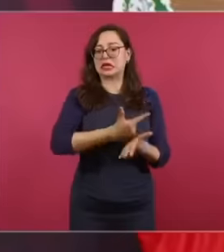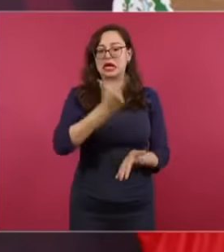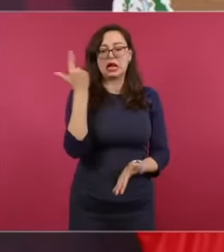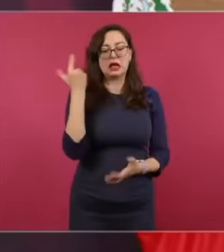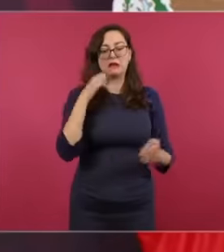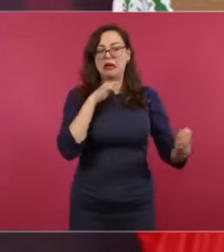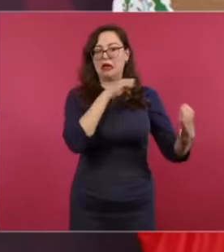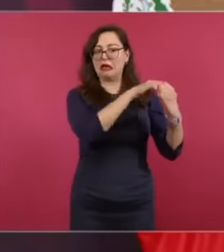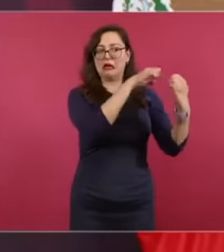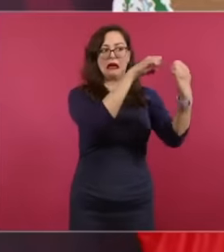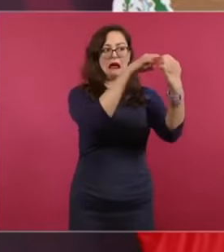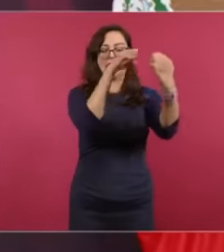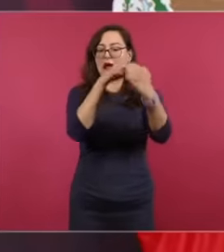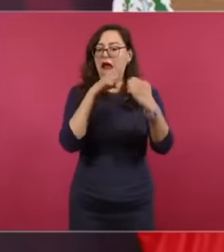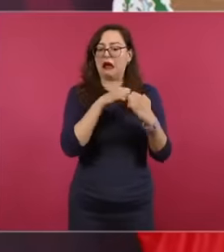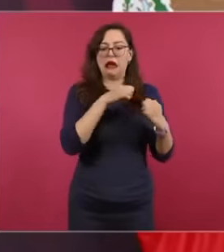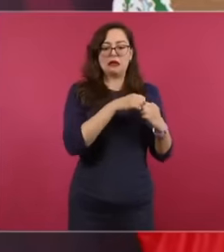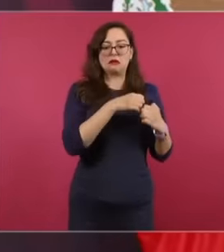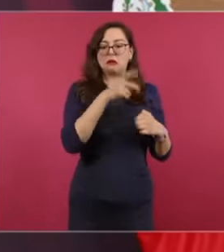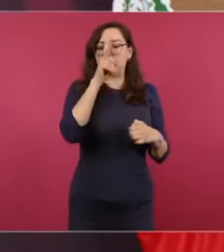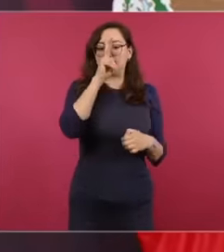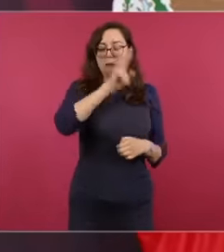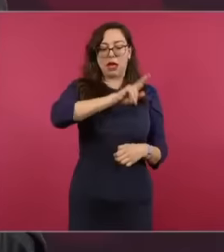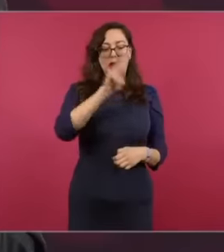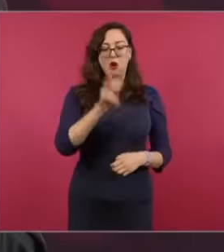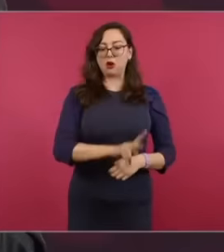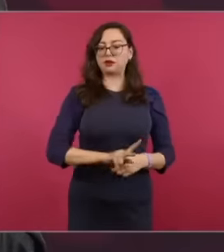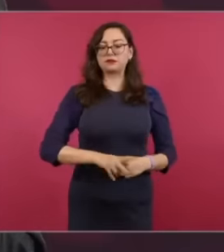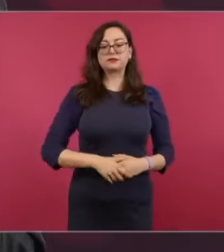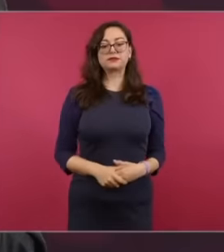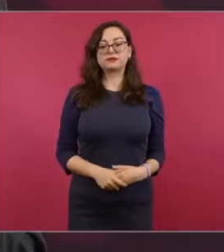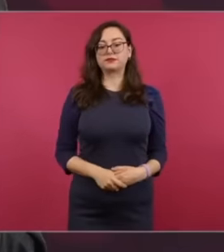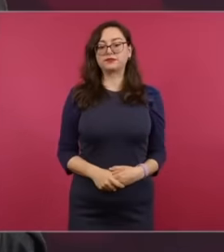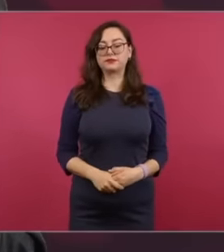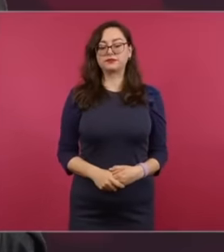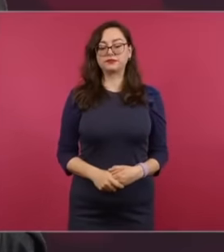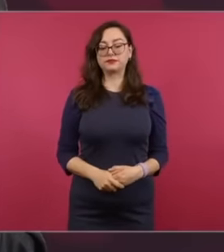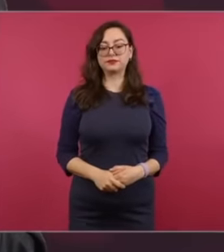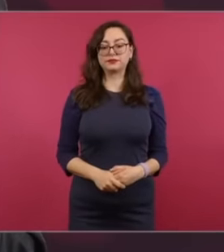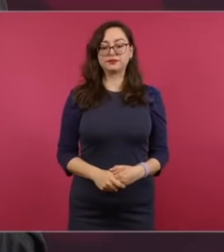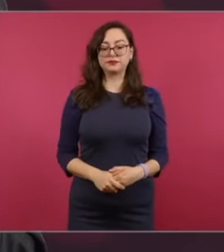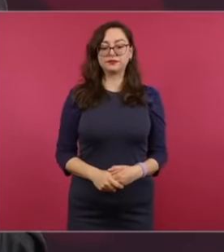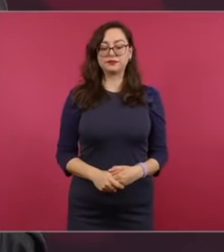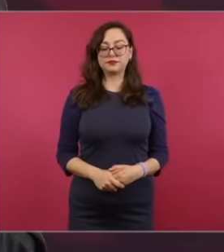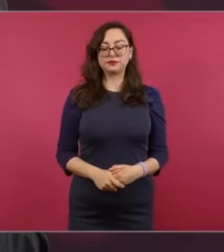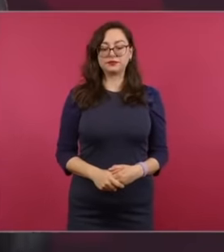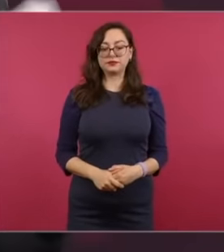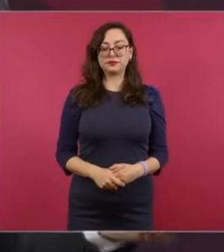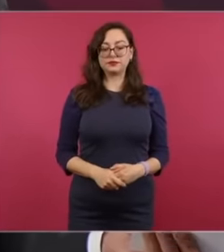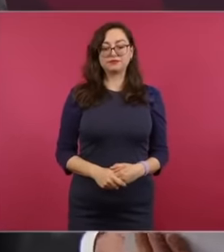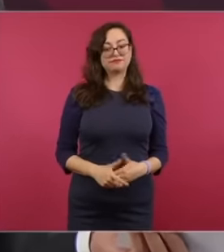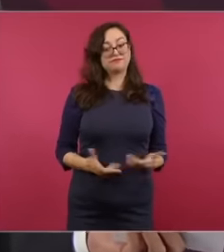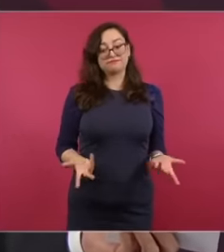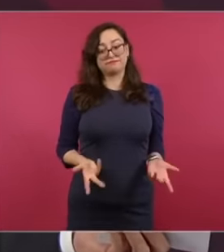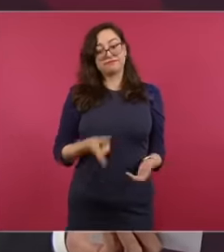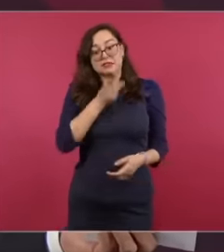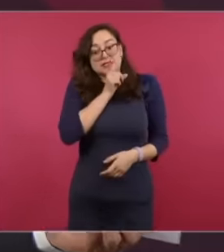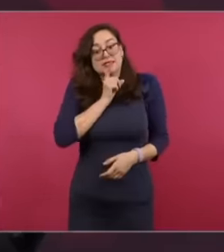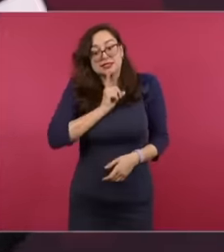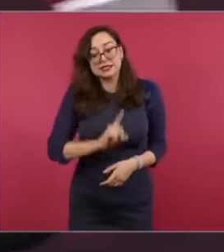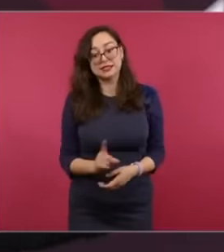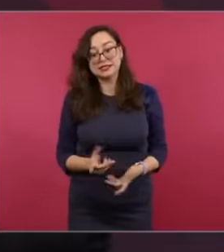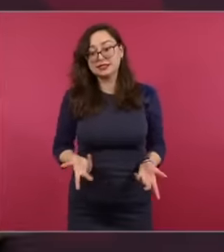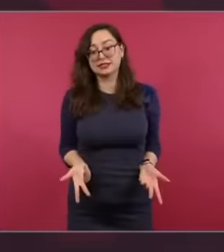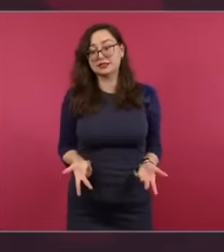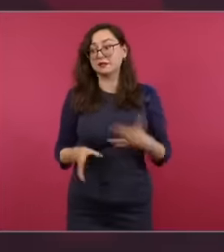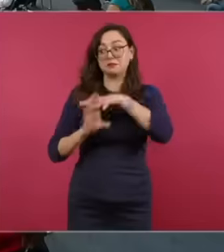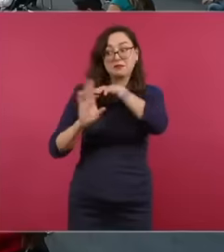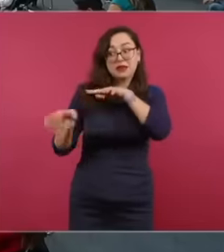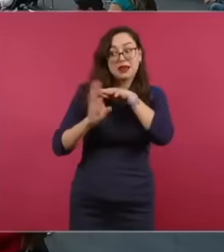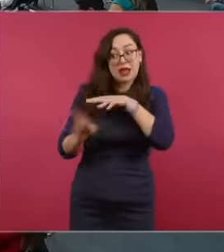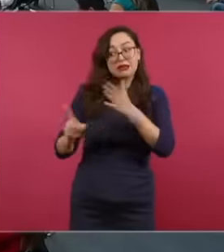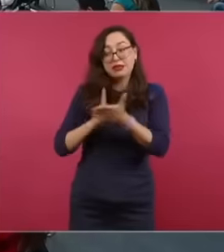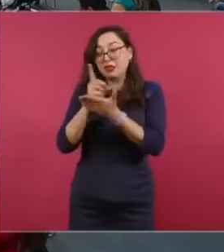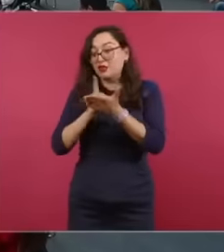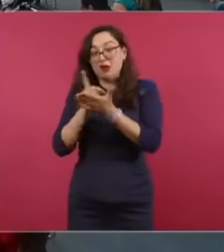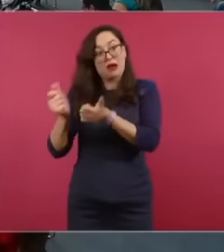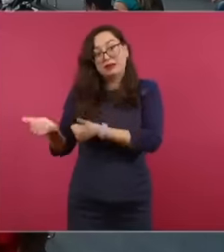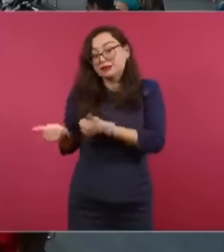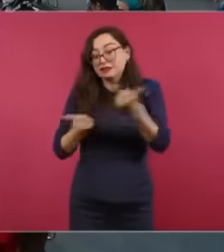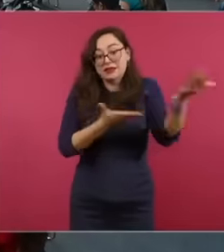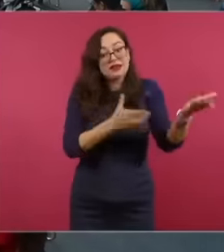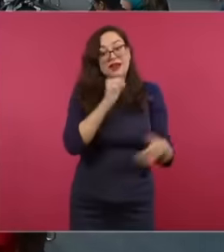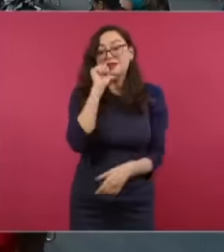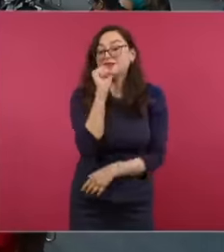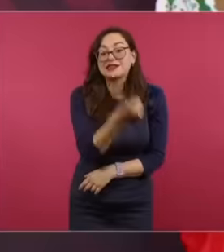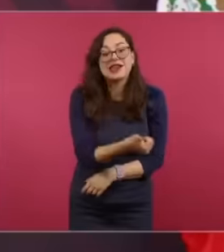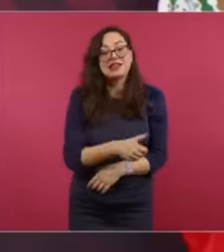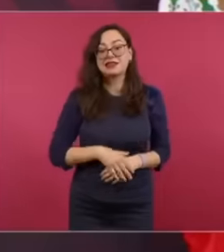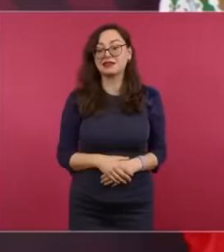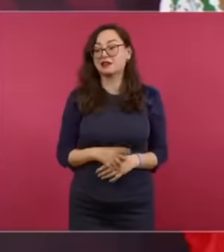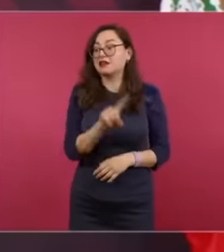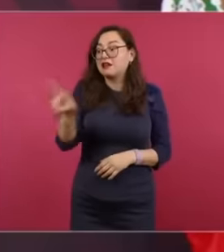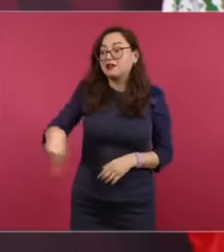suffered when this is not the case, when people seek to go to the United States to